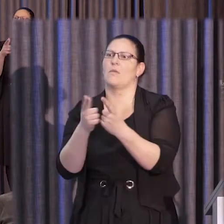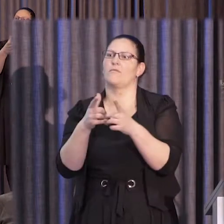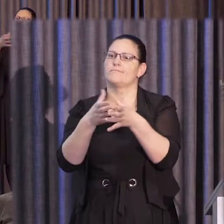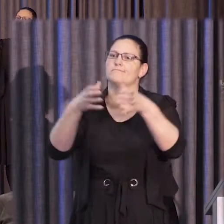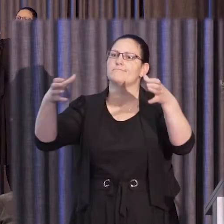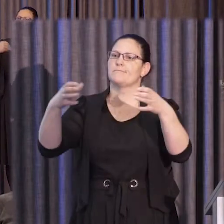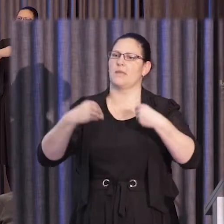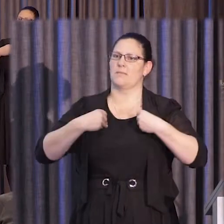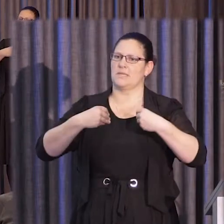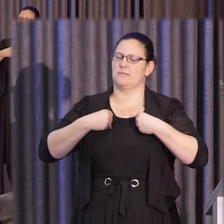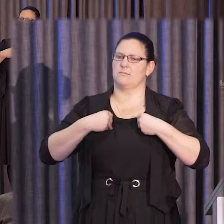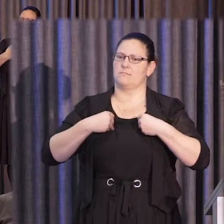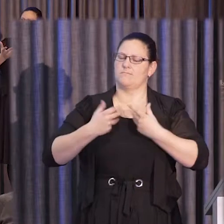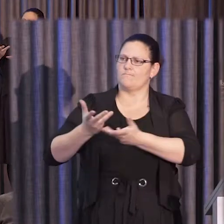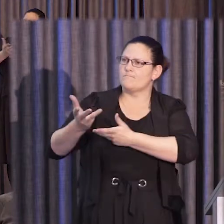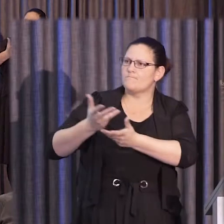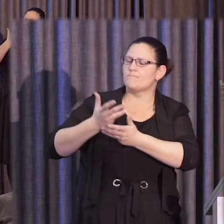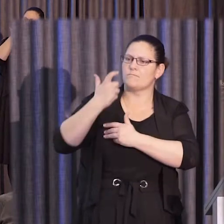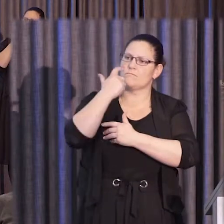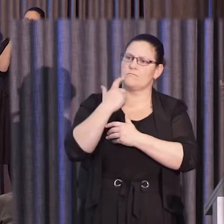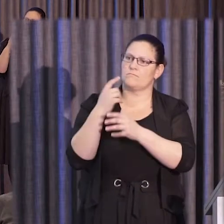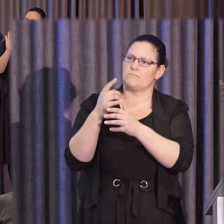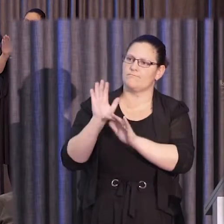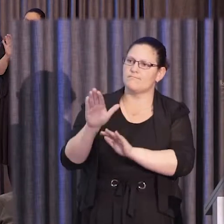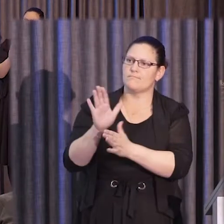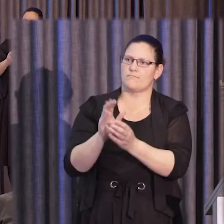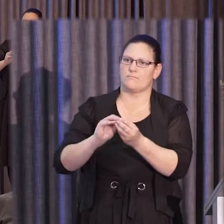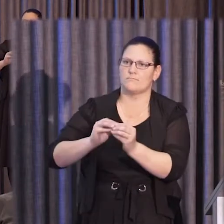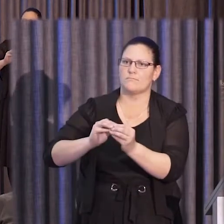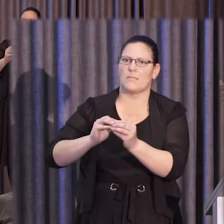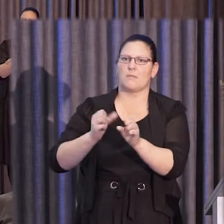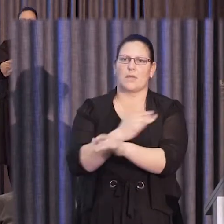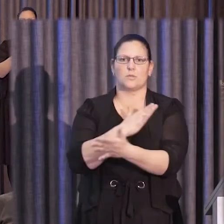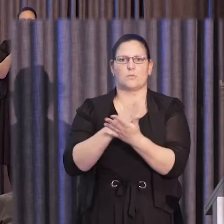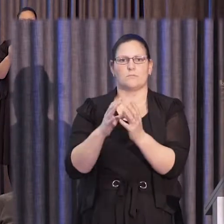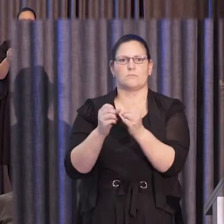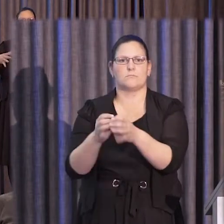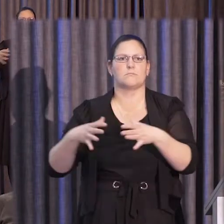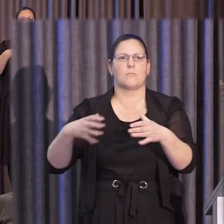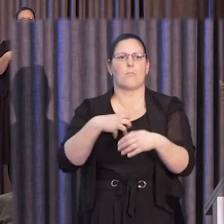and persuade them to increase their employment of people with disability. And he's also leading the charge in the public sector